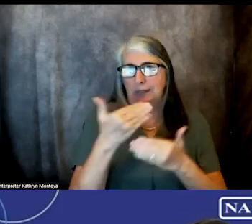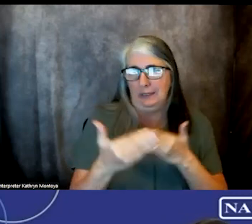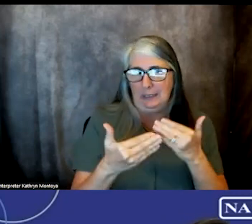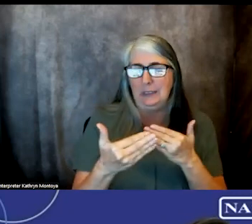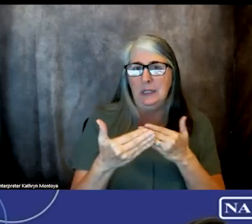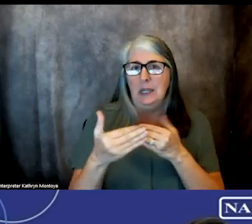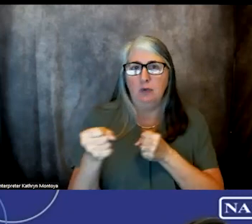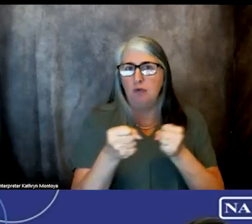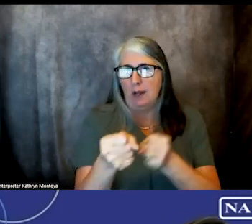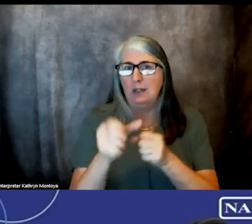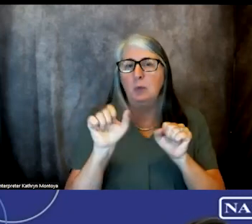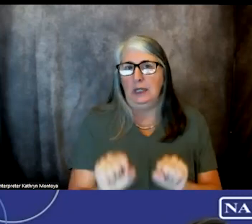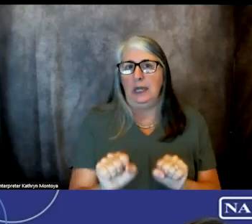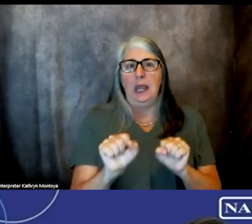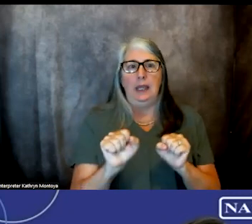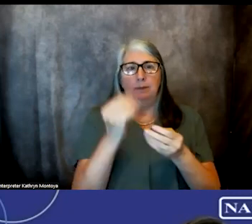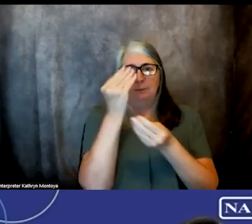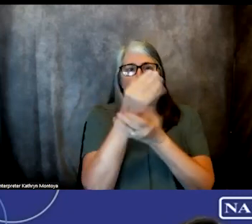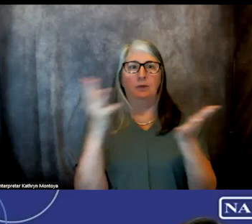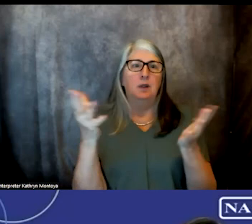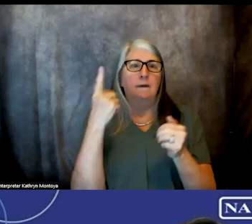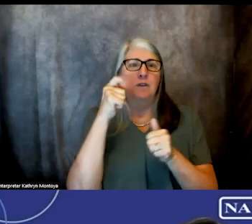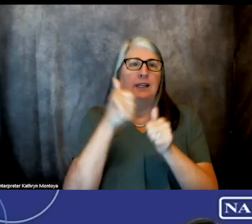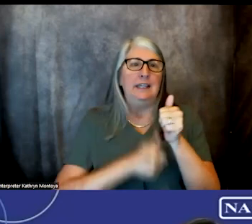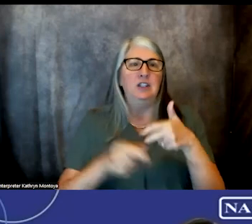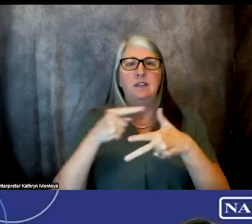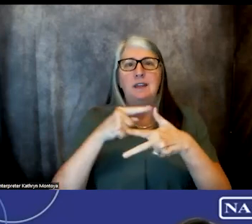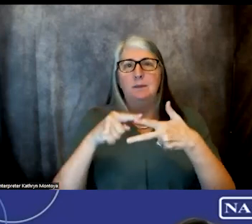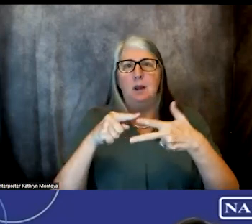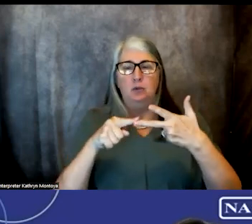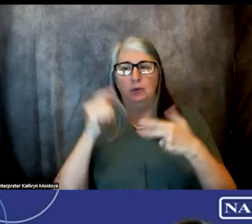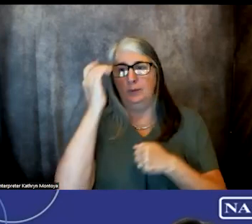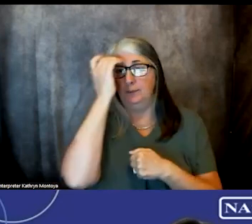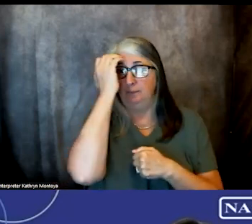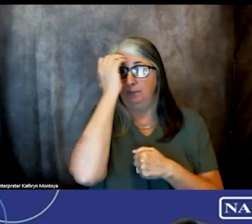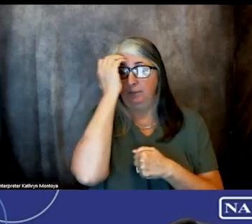OUTLINE FOR EACH OF THE MODULES. AGAIN, MY COLLEAGUE WILL BE